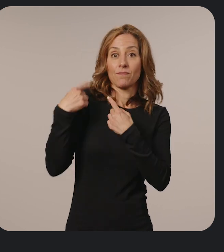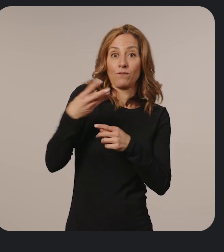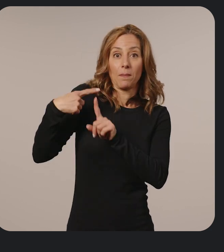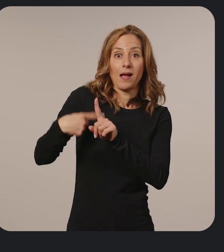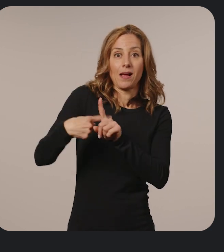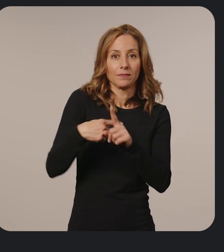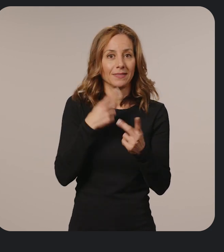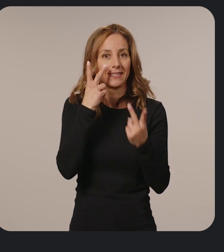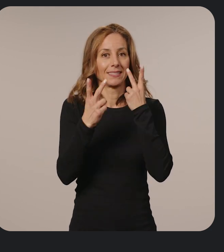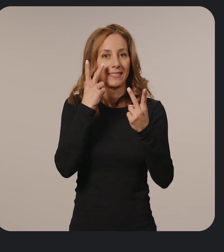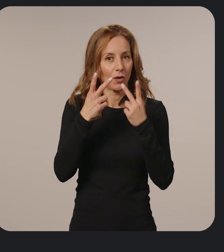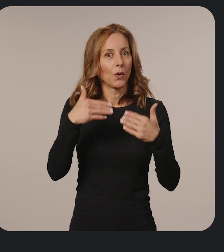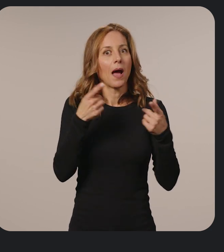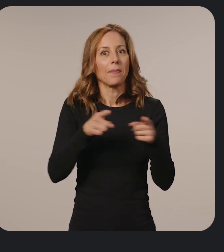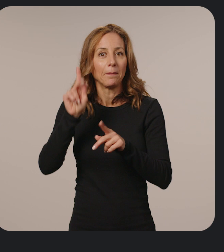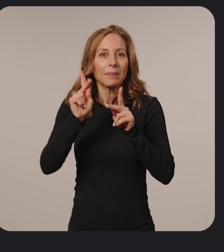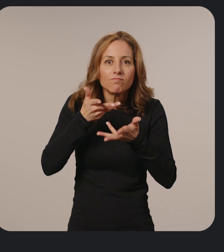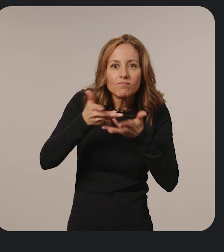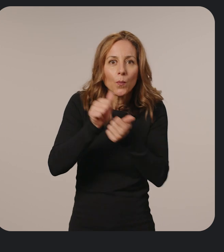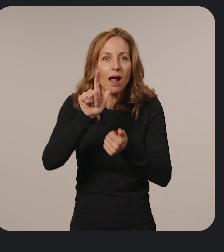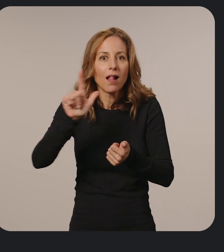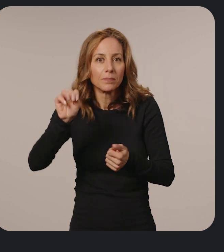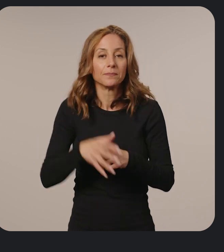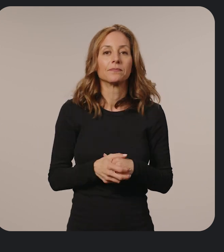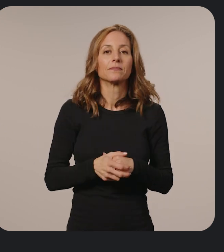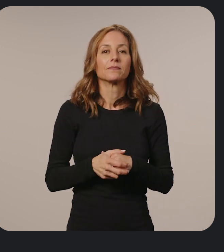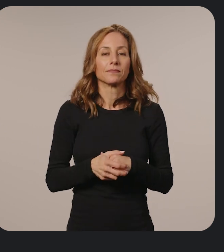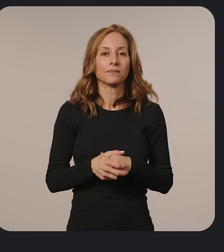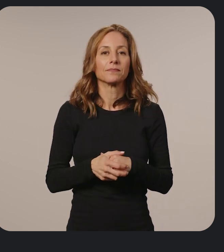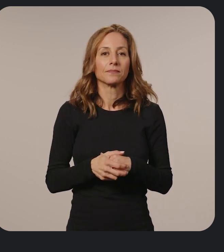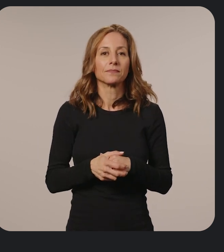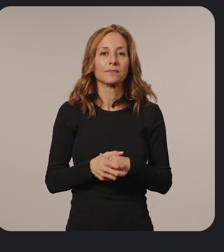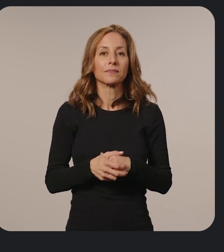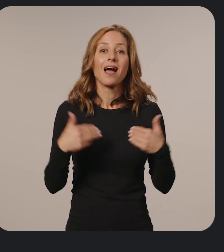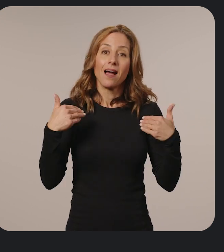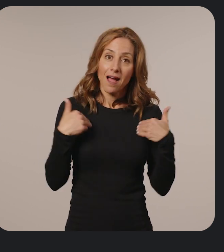with large language models. And there are scenarios where they empowered great productivity as well as ones